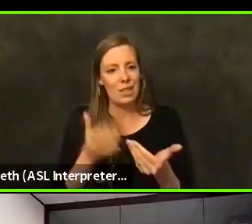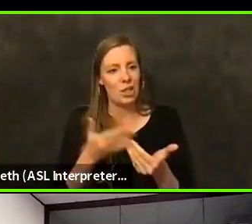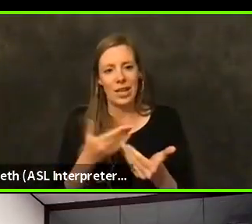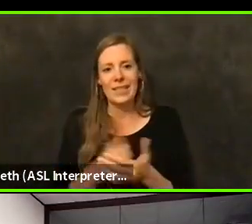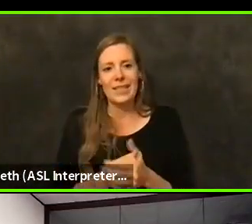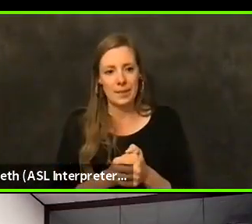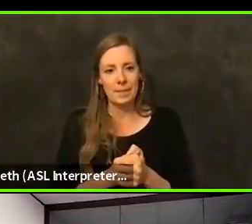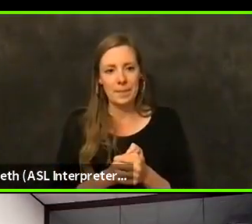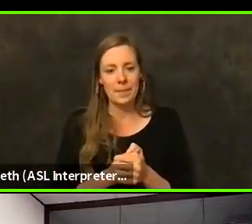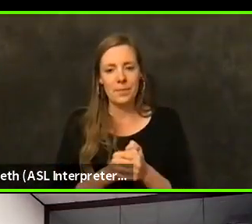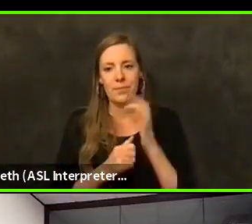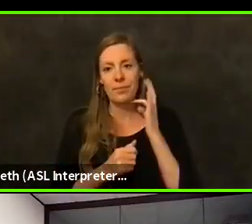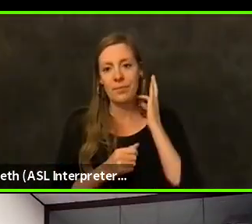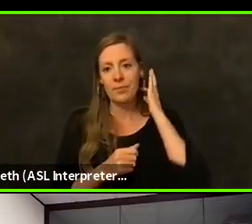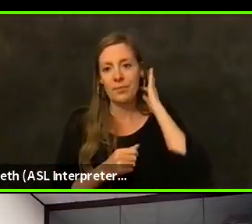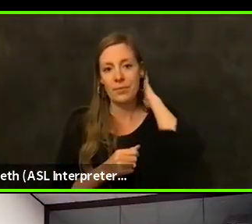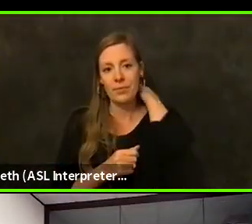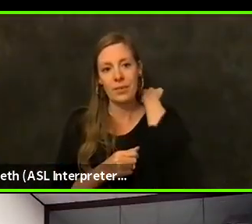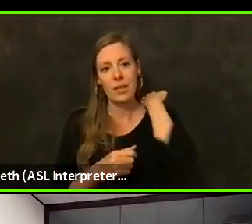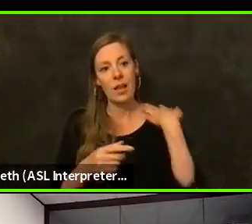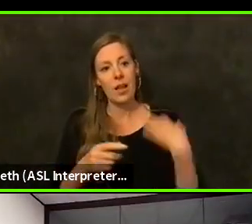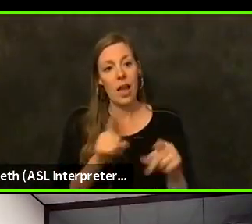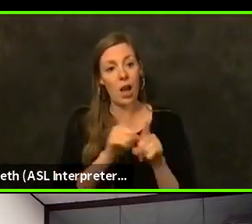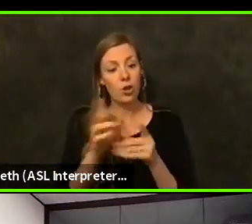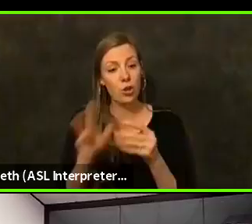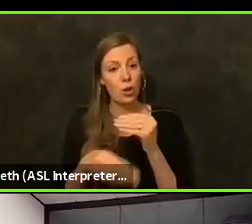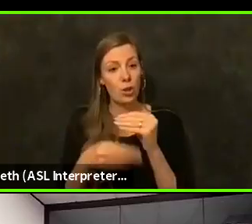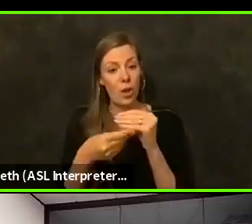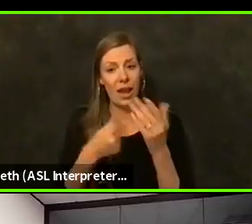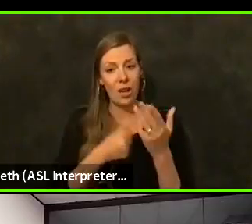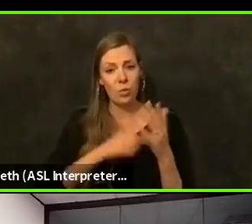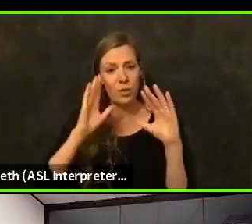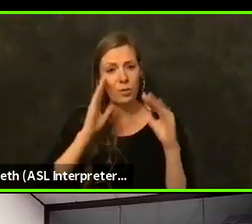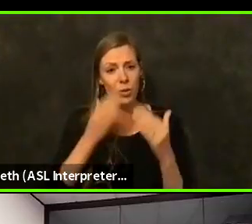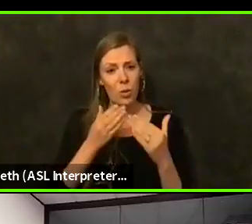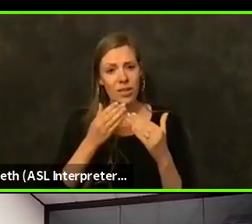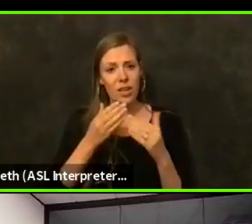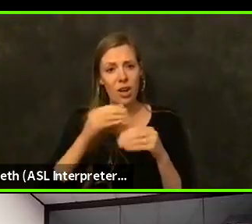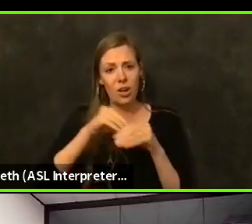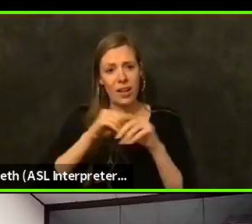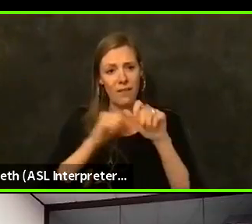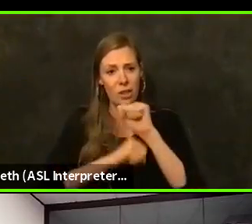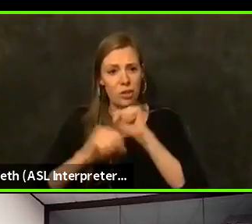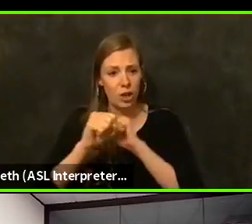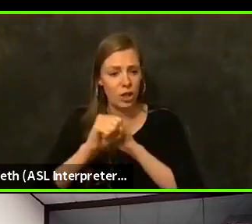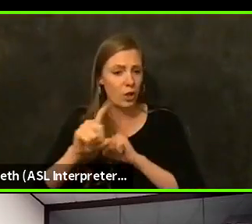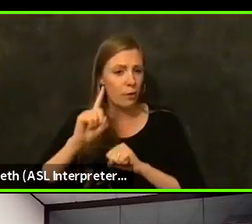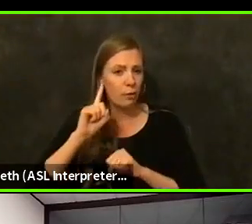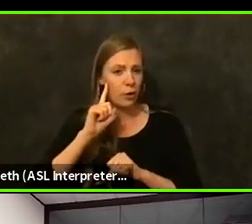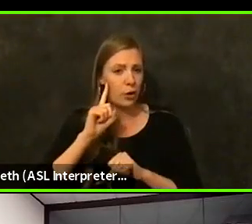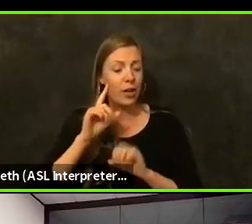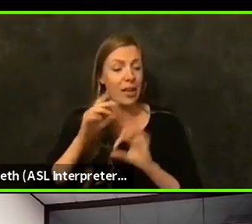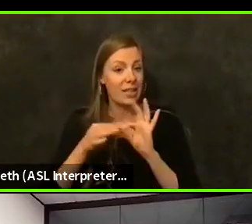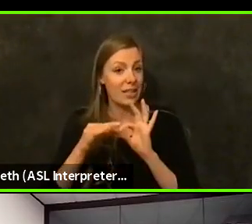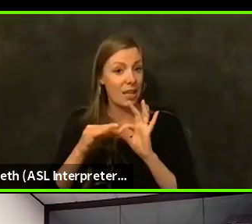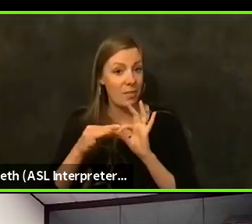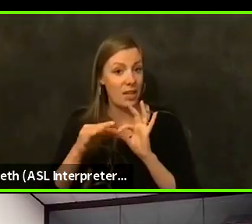I'd like to also add that we have really been working on our infrastructure, as you all have heard. And as I mentioned, our allocations for